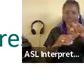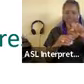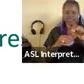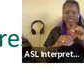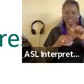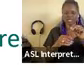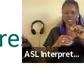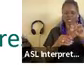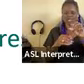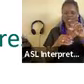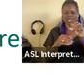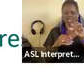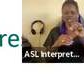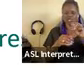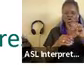Sonoma county case rates are slightly